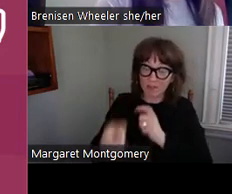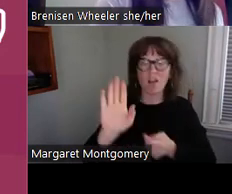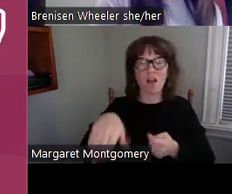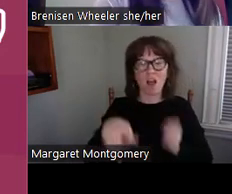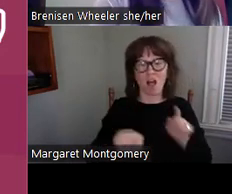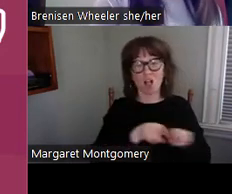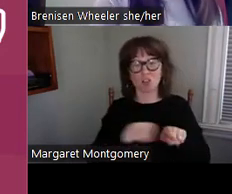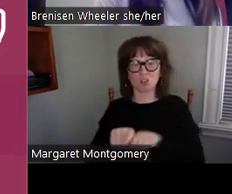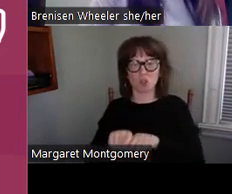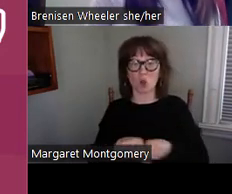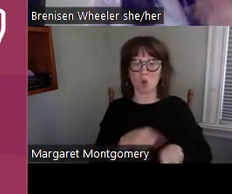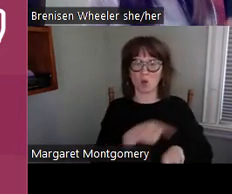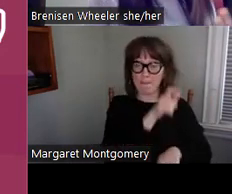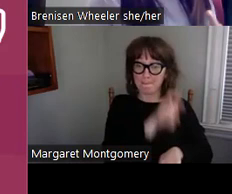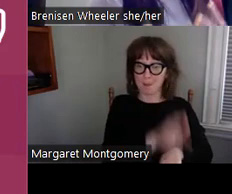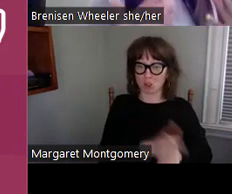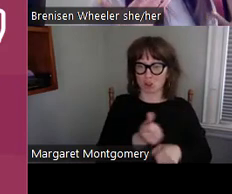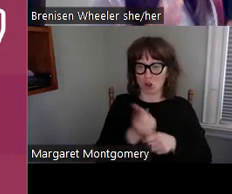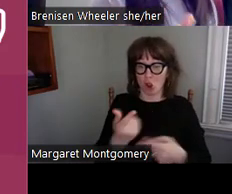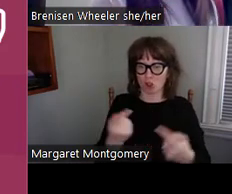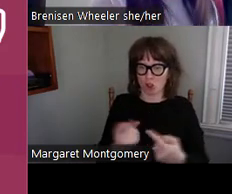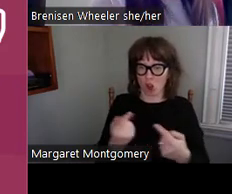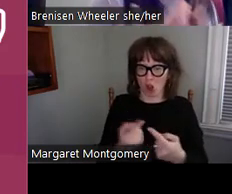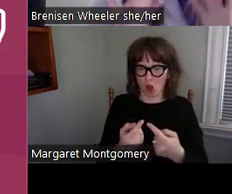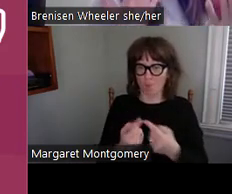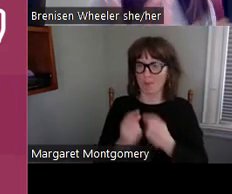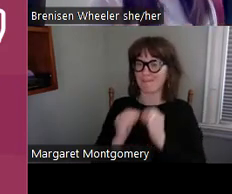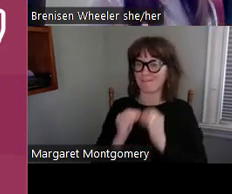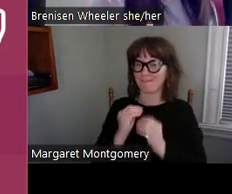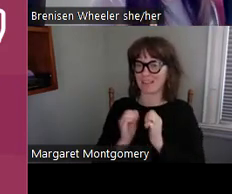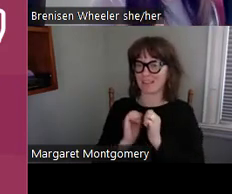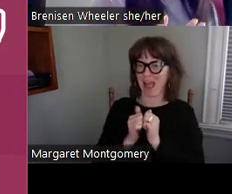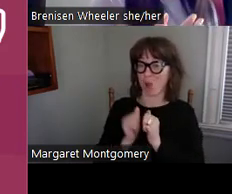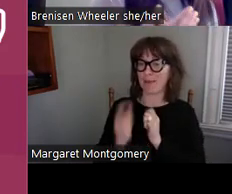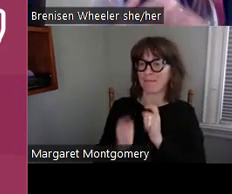I apologize here's all these gifts you have to forgive me this is proof that